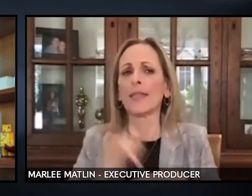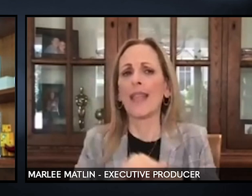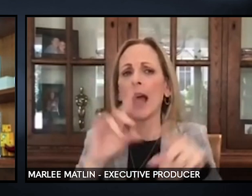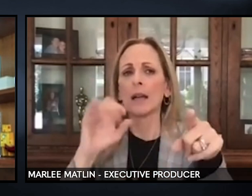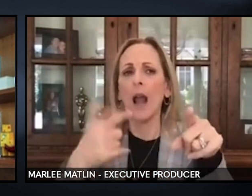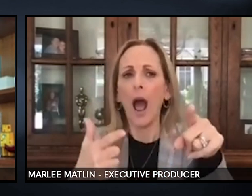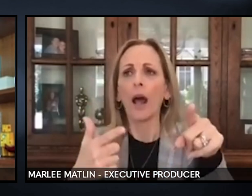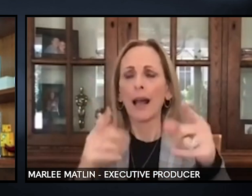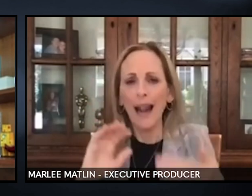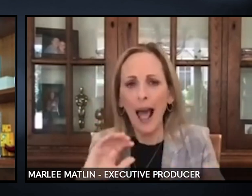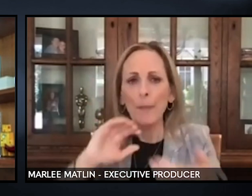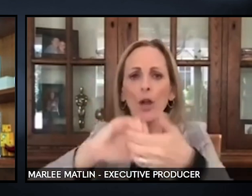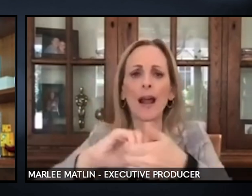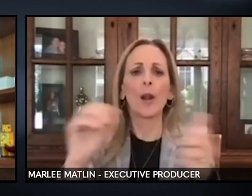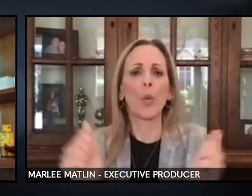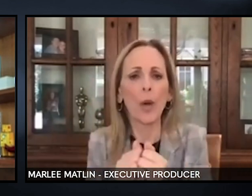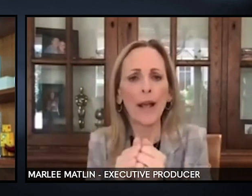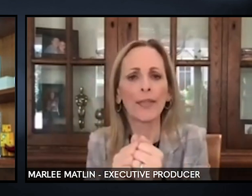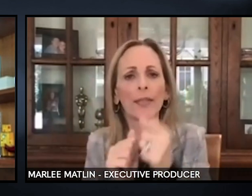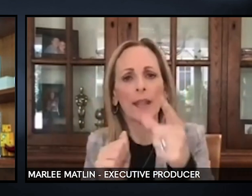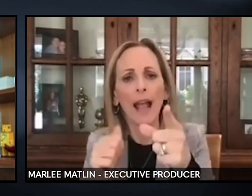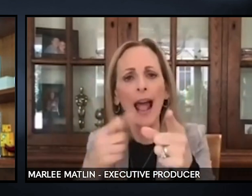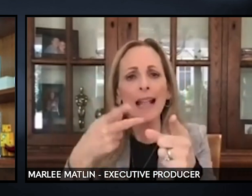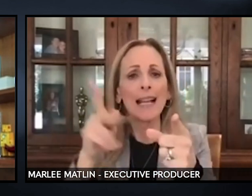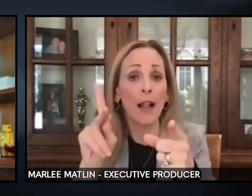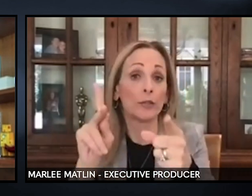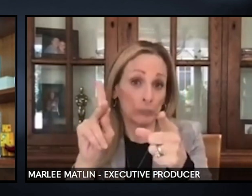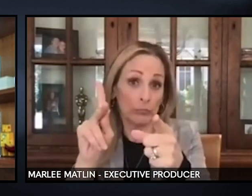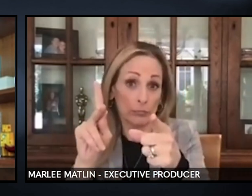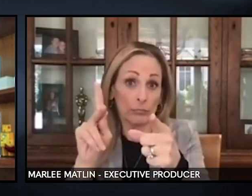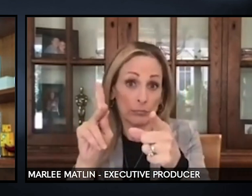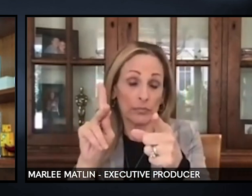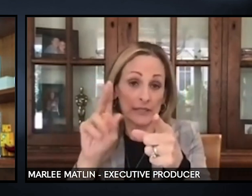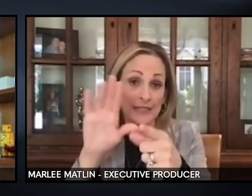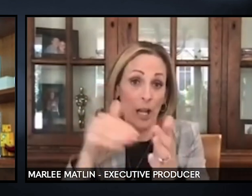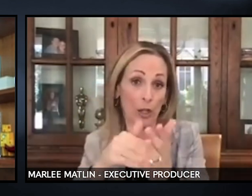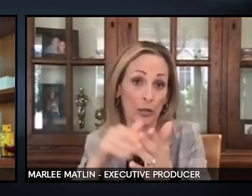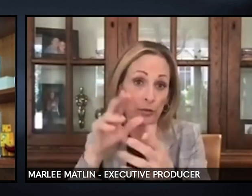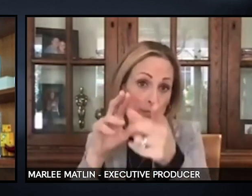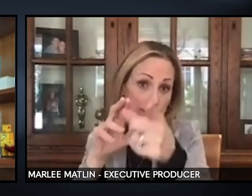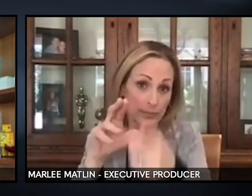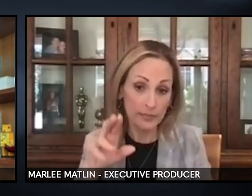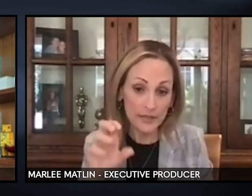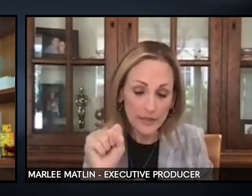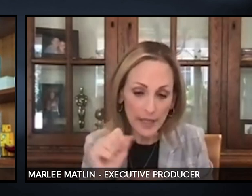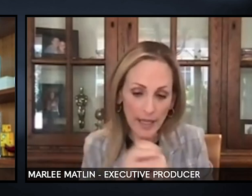And that's why I'm so thrilled with Doug, followed that process. He collaborated with the Helen Keller National Services at Helen Keller